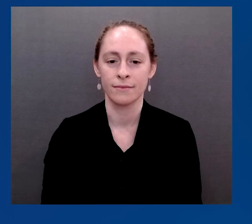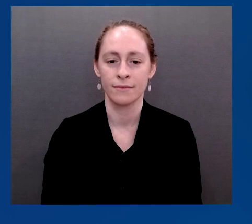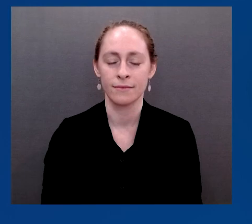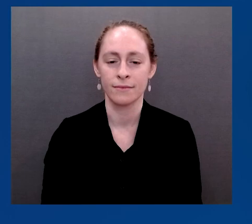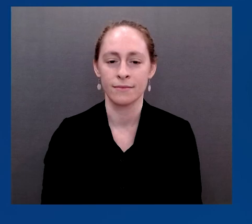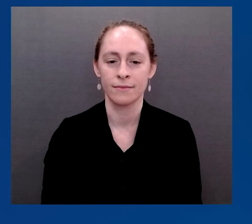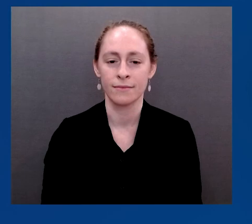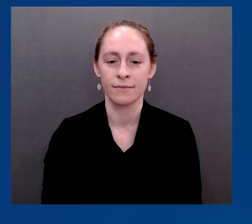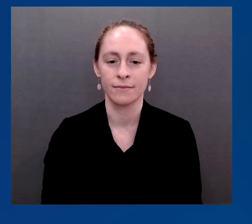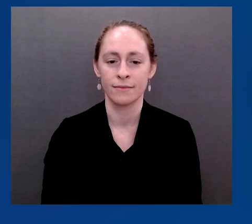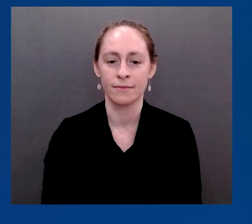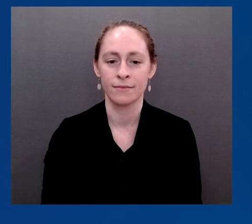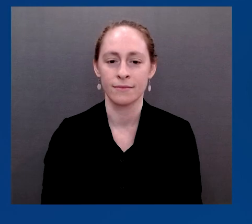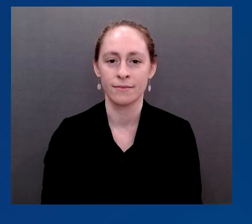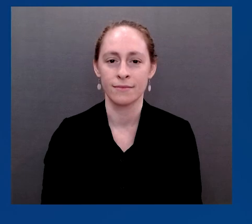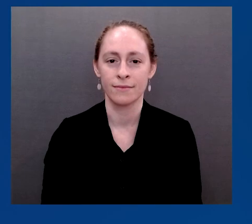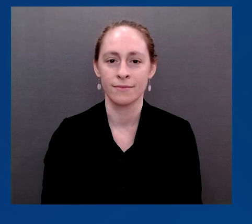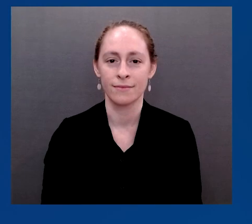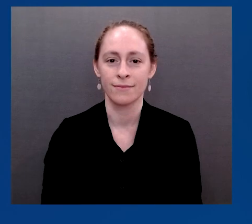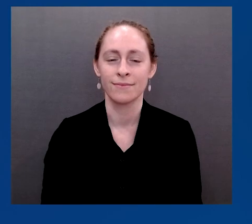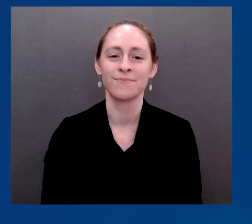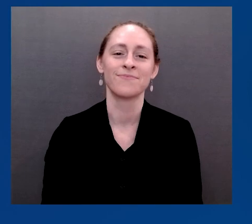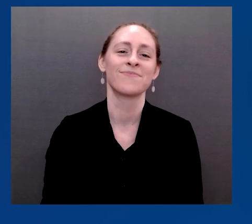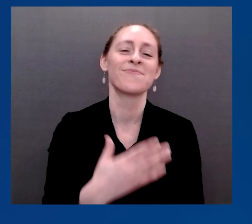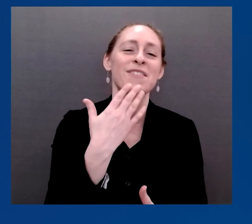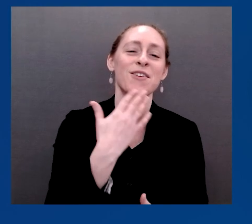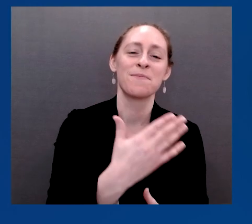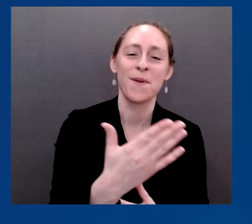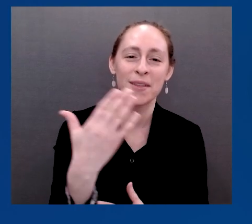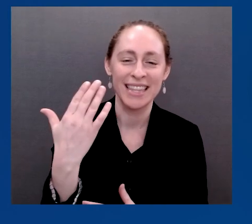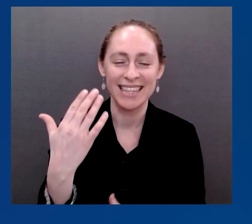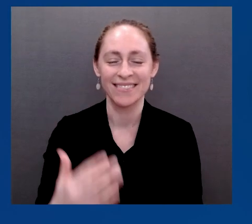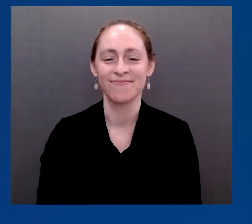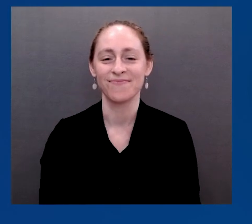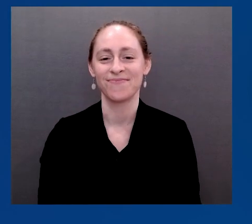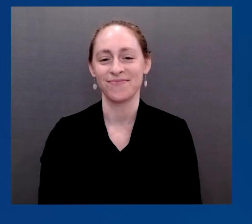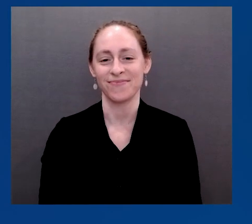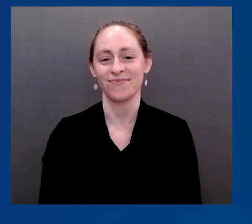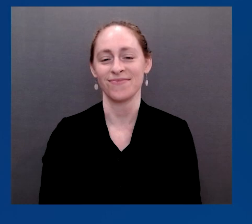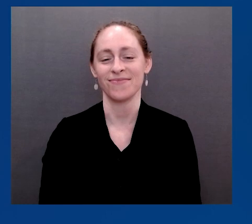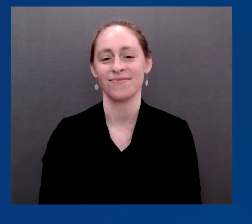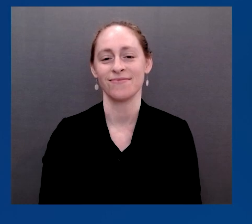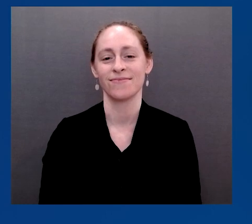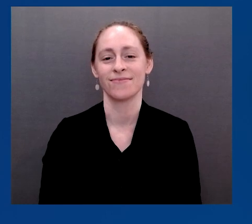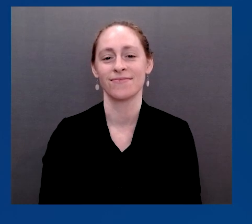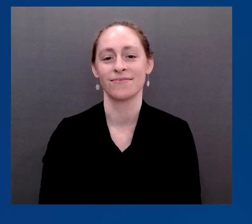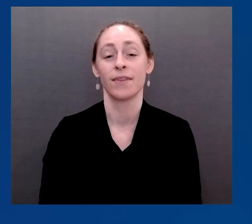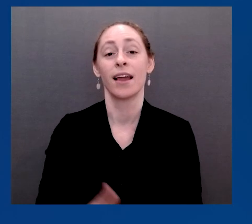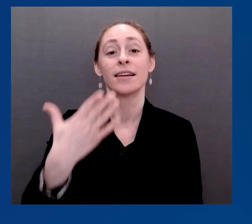Mr. Zients: Good morning, and thanks for joining us. Today, we'll start with an update from Dr. Walensky on the state of the pandemic